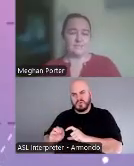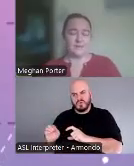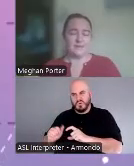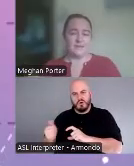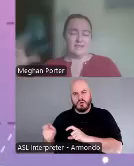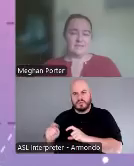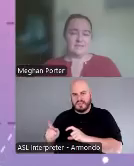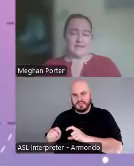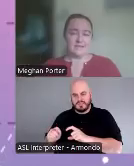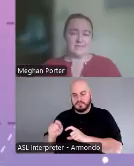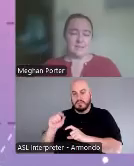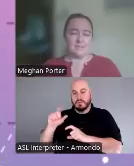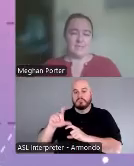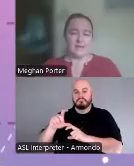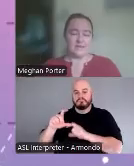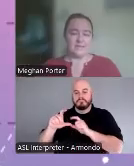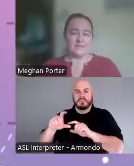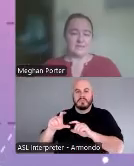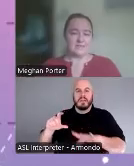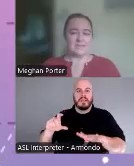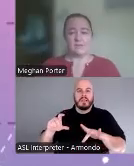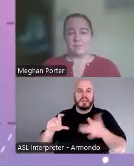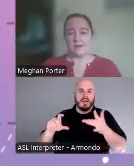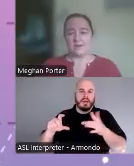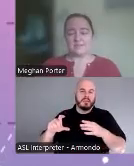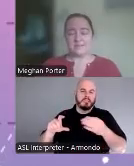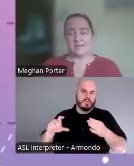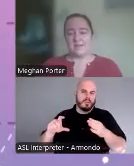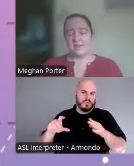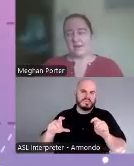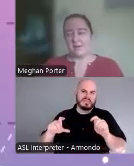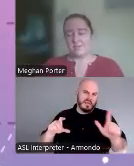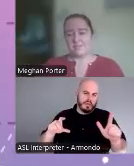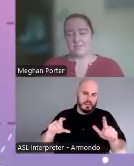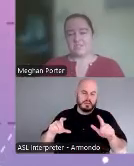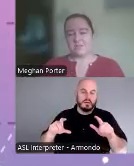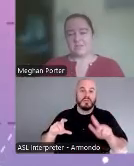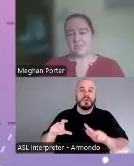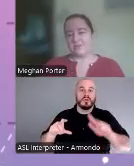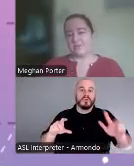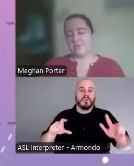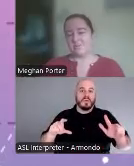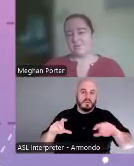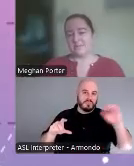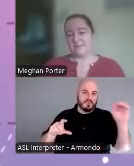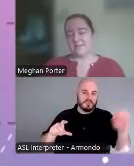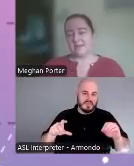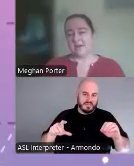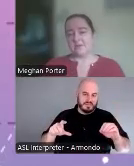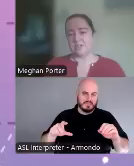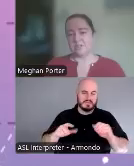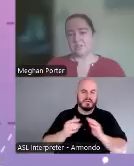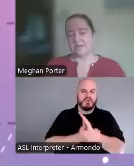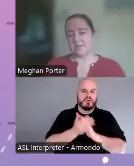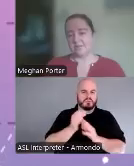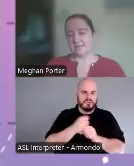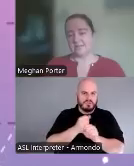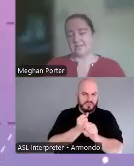But stacked on top of that is a teal box that shows that 33% had auto-generated alt text.